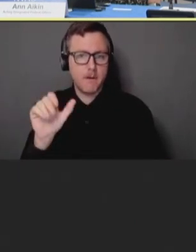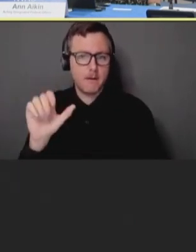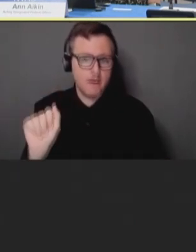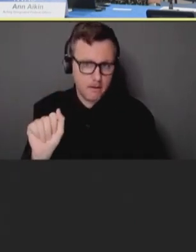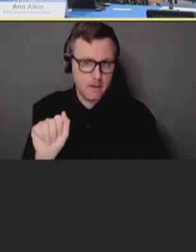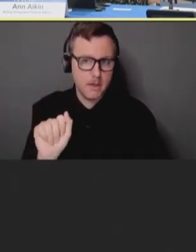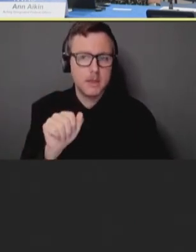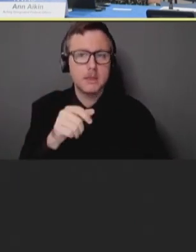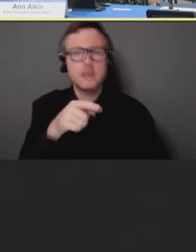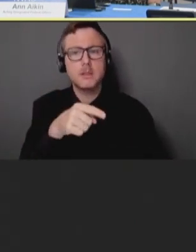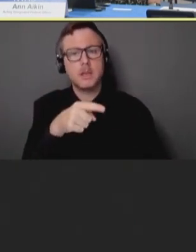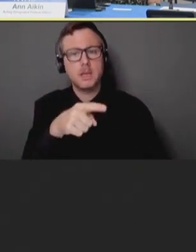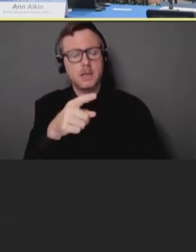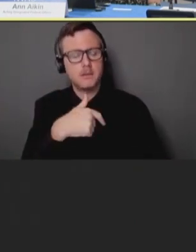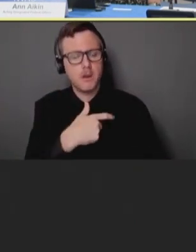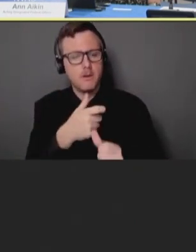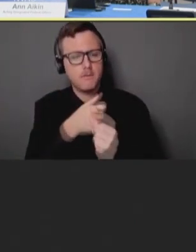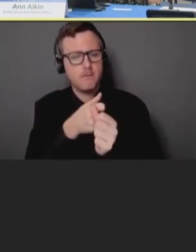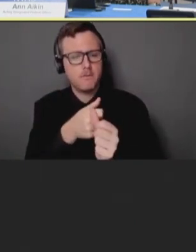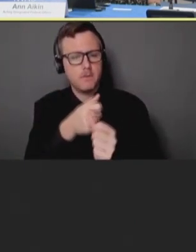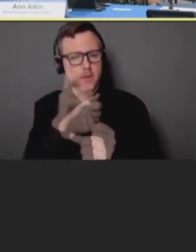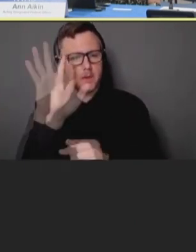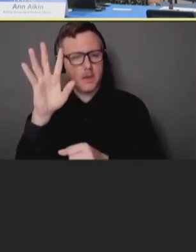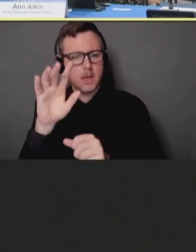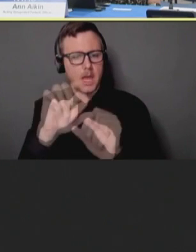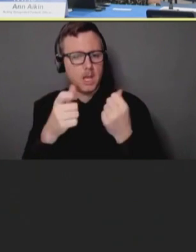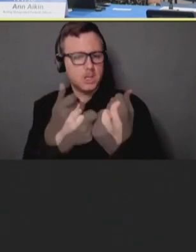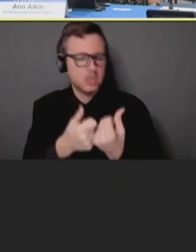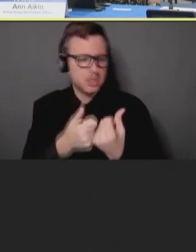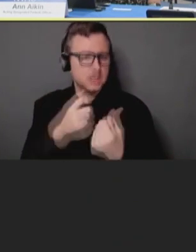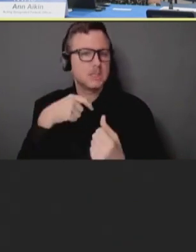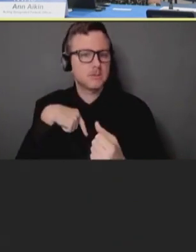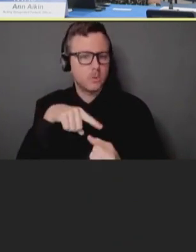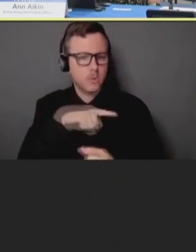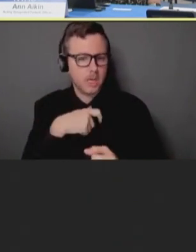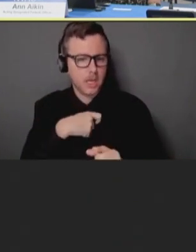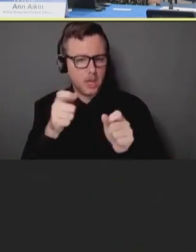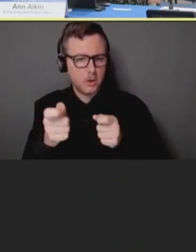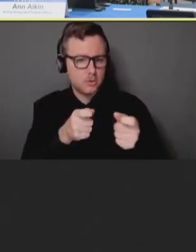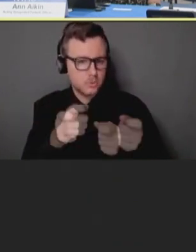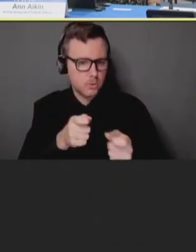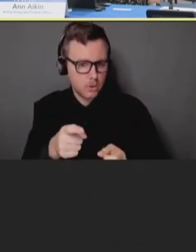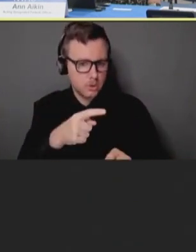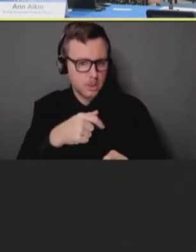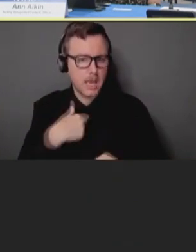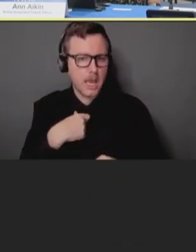government can establish or control committees or groups like this one to obtain advice or recommendations.